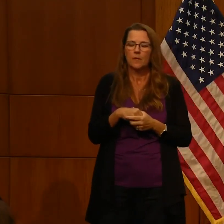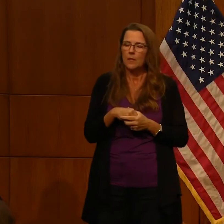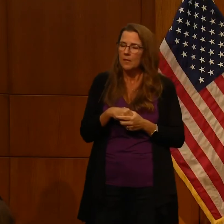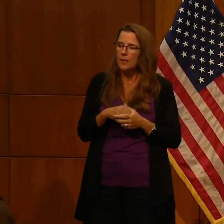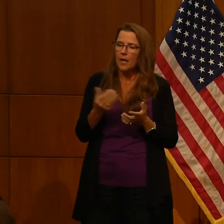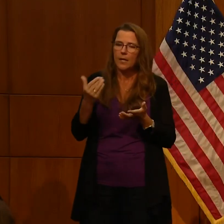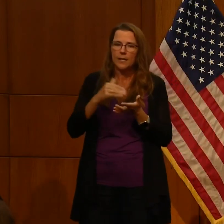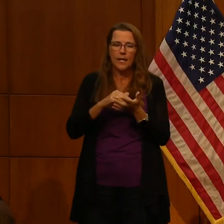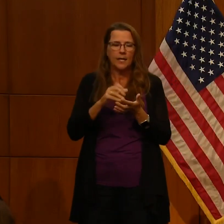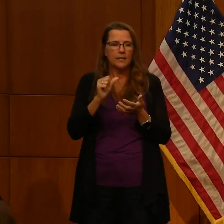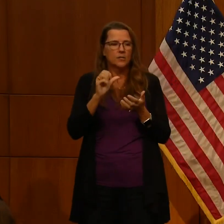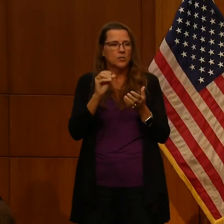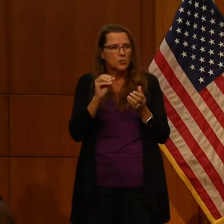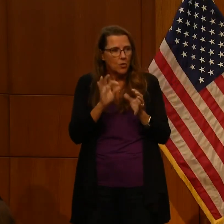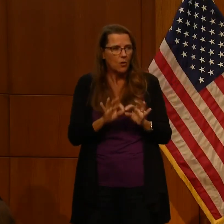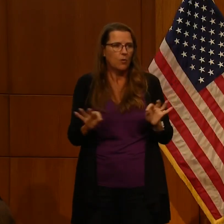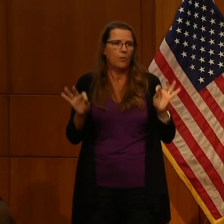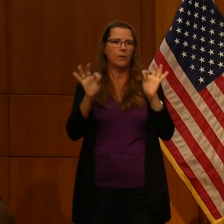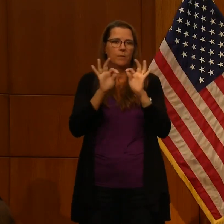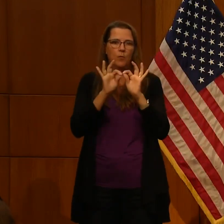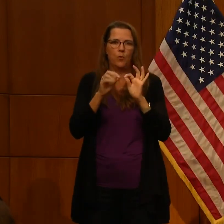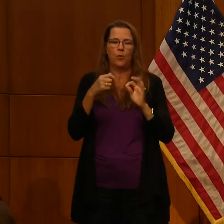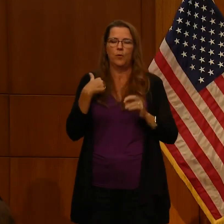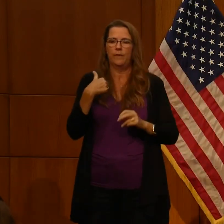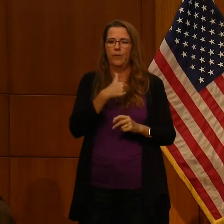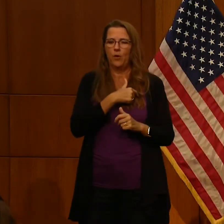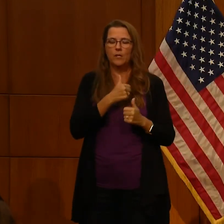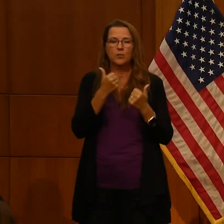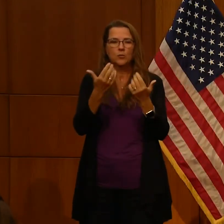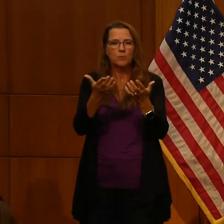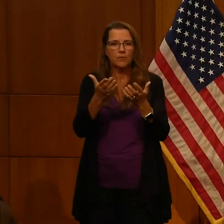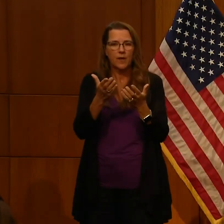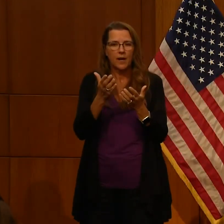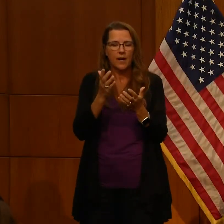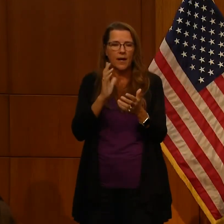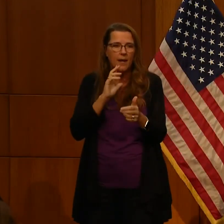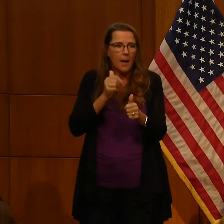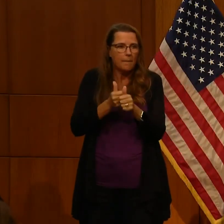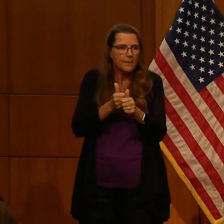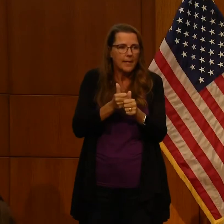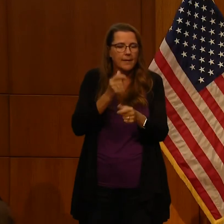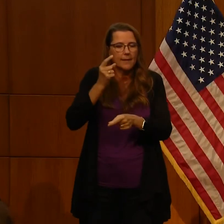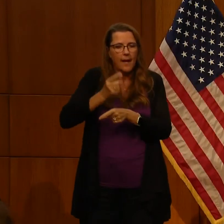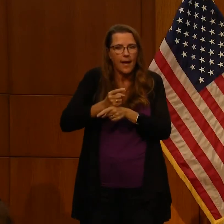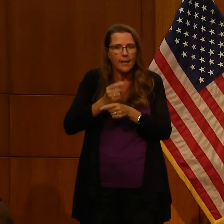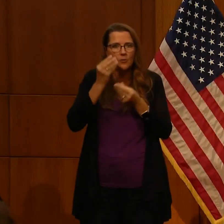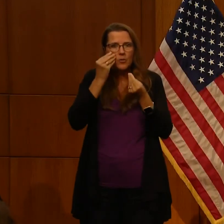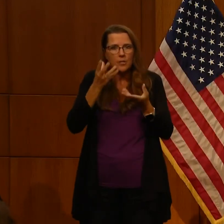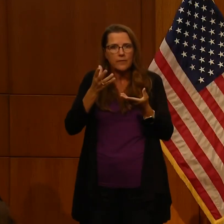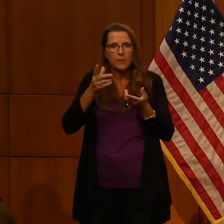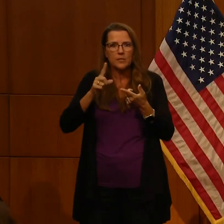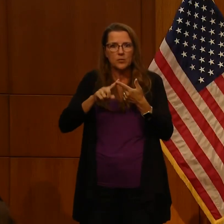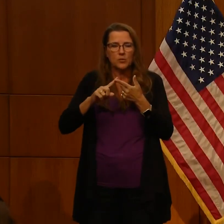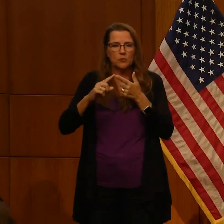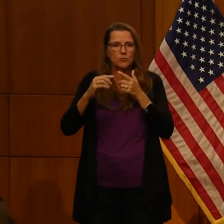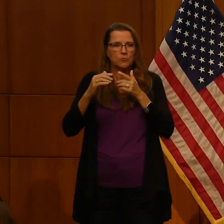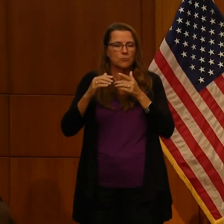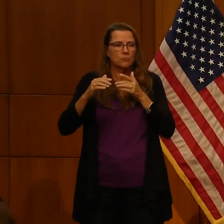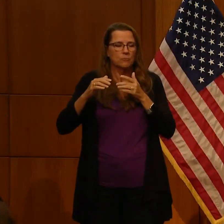HERE AND JUST IN CLOSE, AND I THINK THAT IT IS SO IMPORTANT